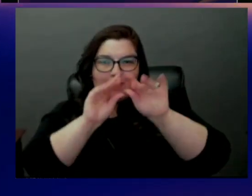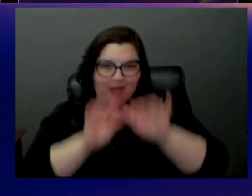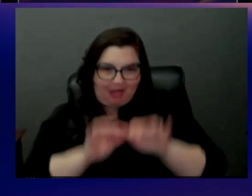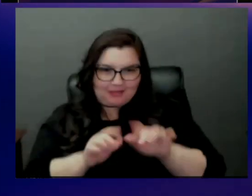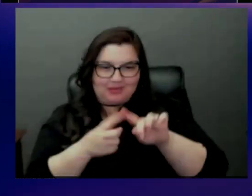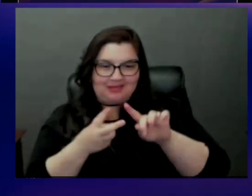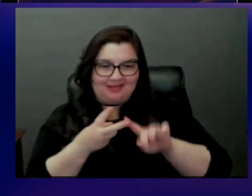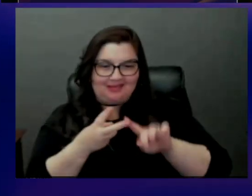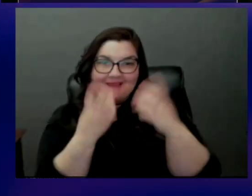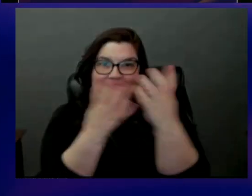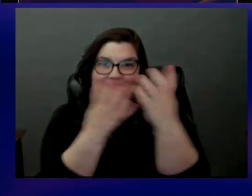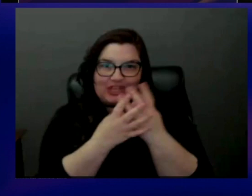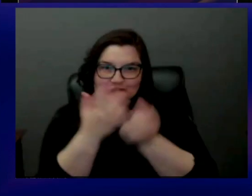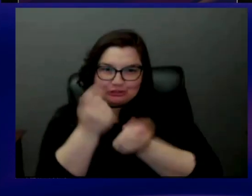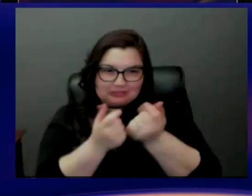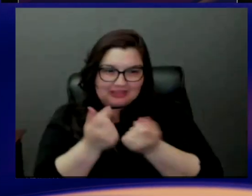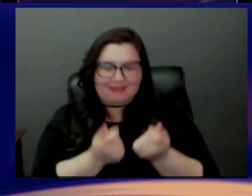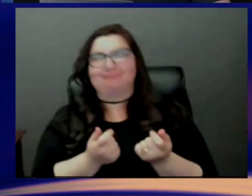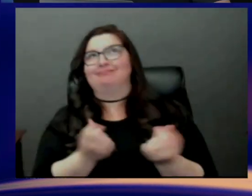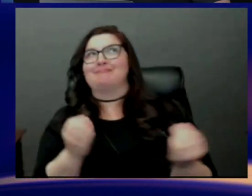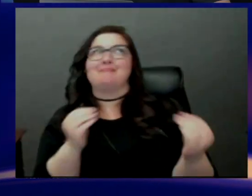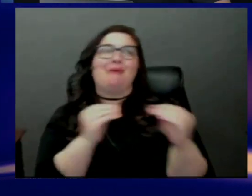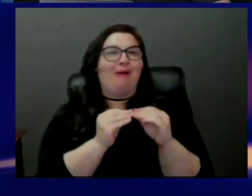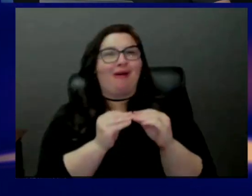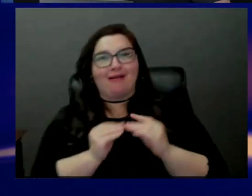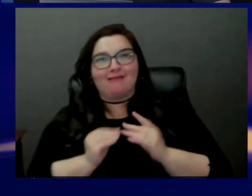like phenomenal that you could just like, okay, I don't know PPL.